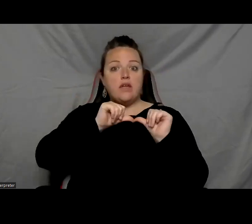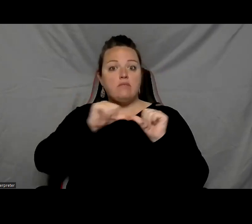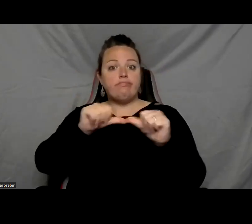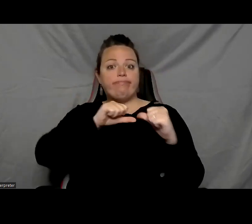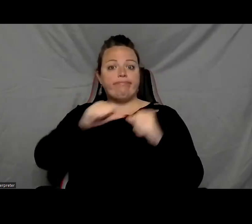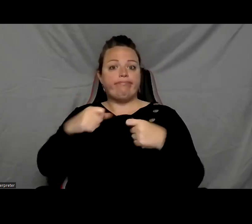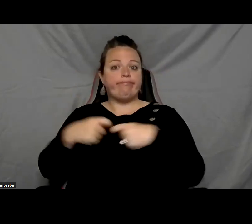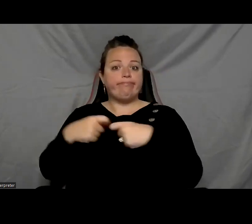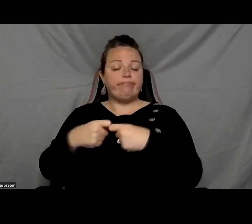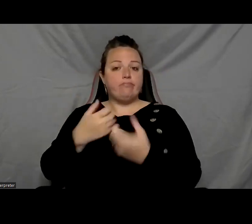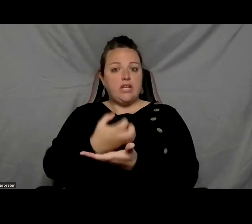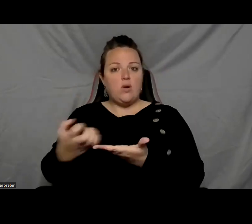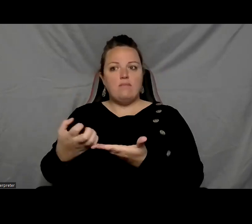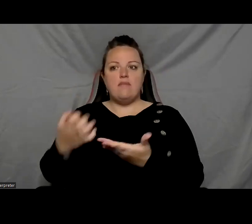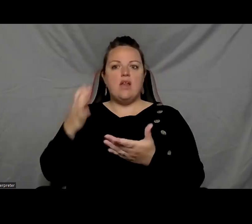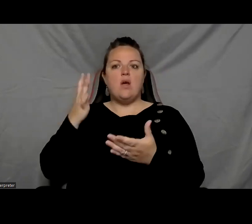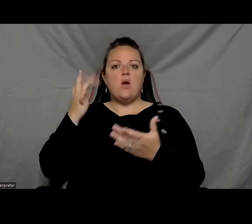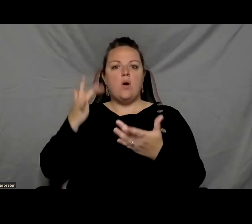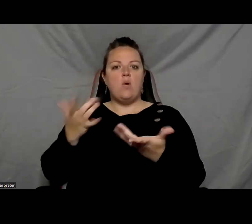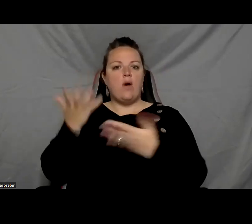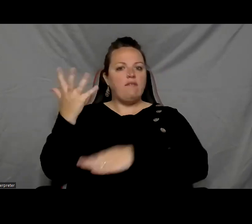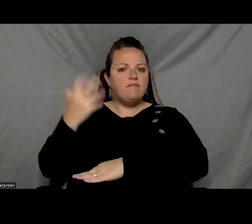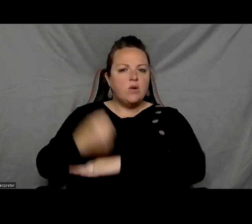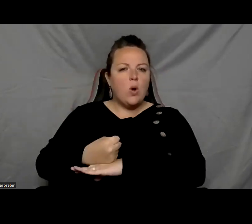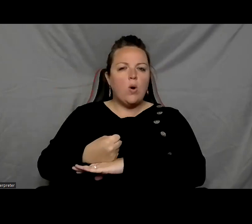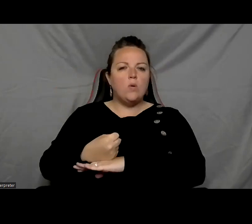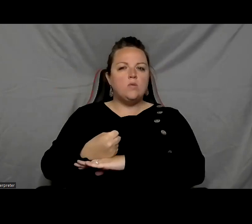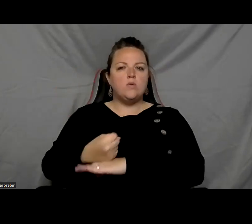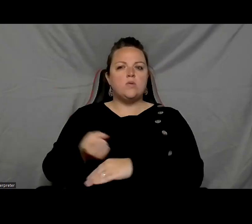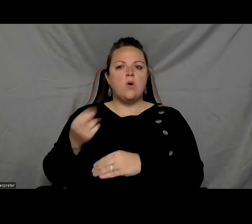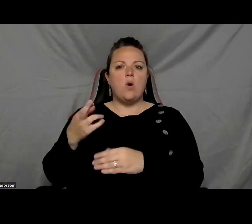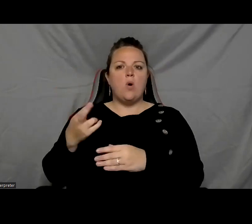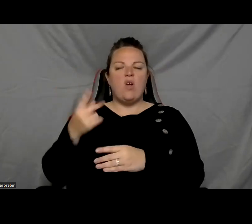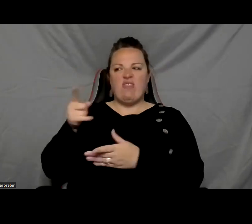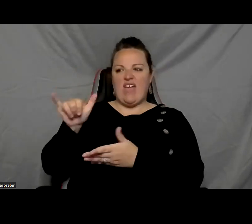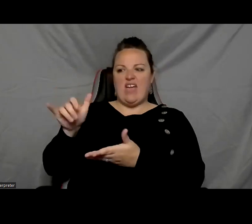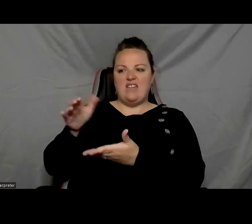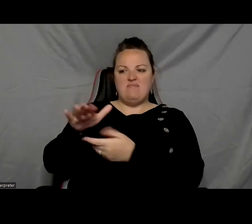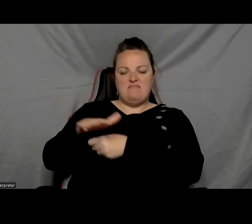Why is it withdrawing? What are ways that would allow people to have more options to